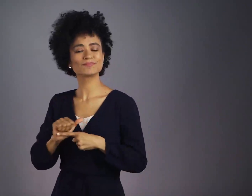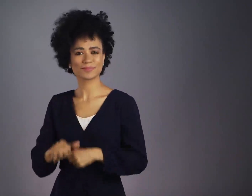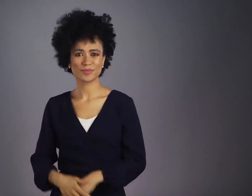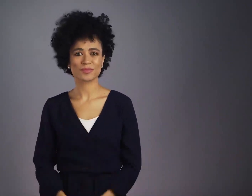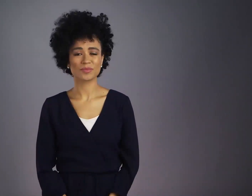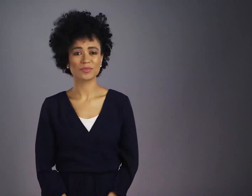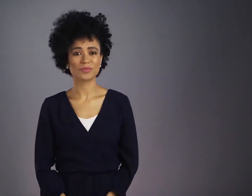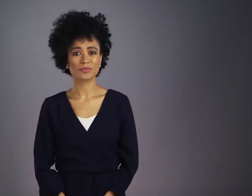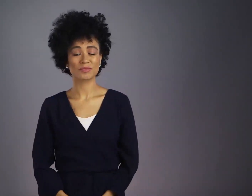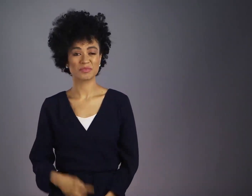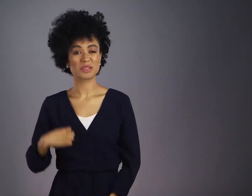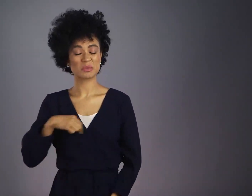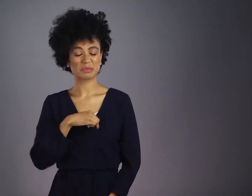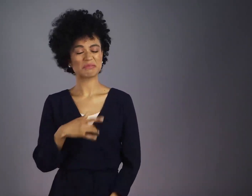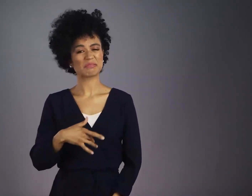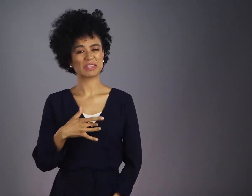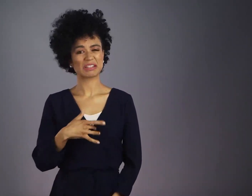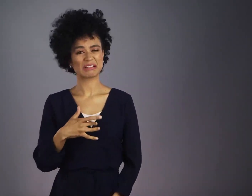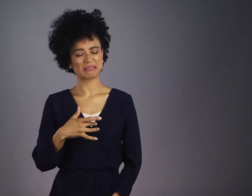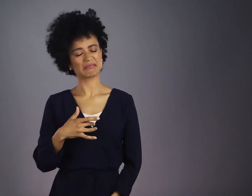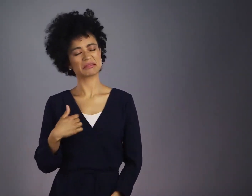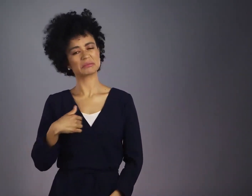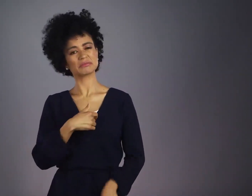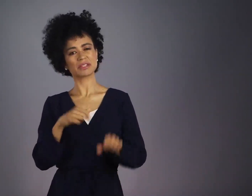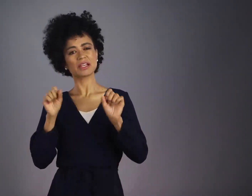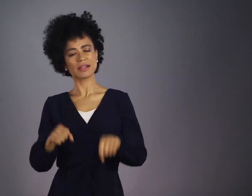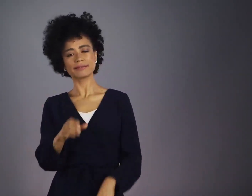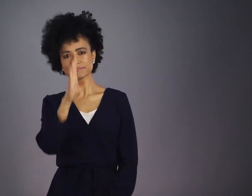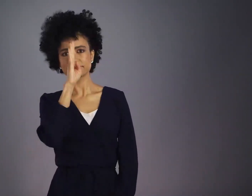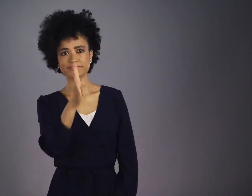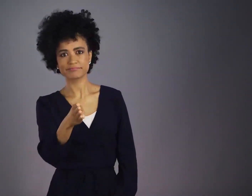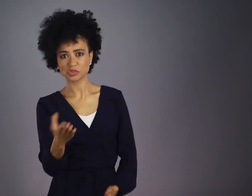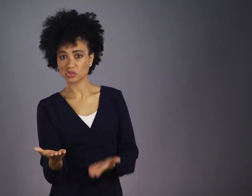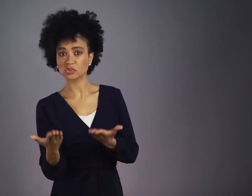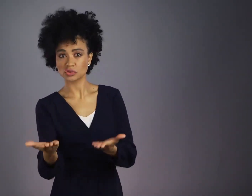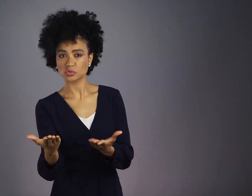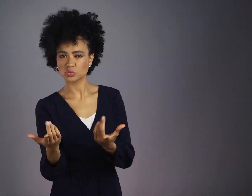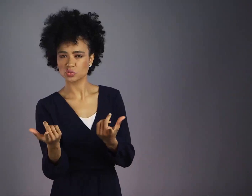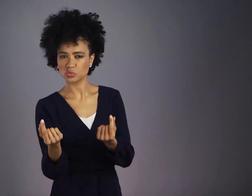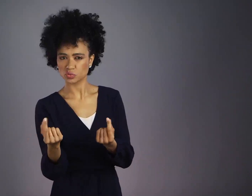Yet, we believe we can make some deﬁnite and valuable suggestions.